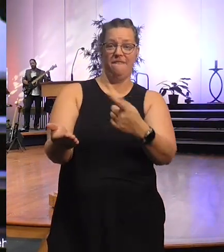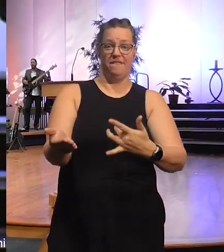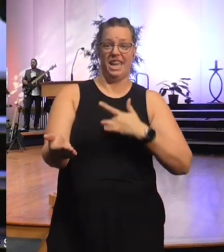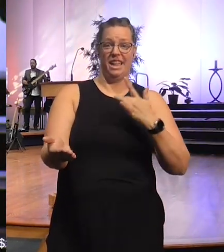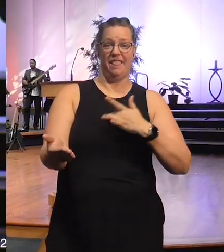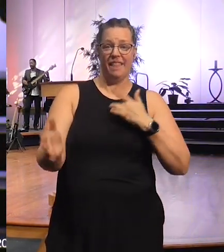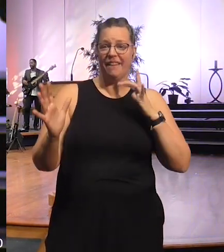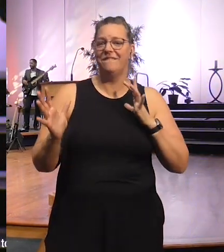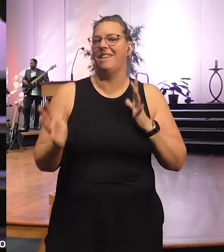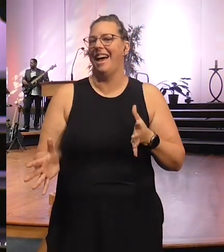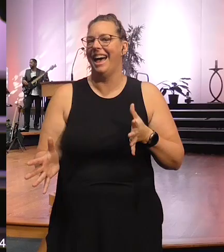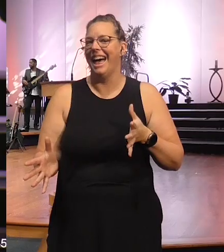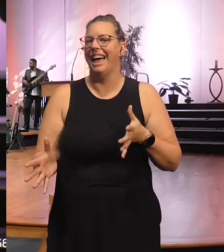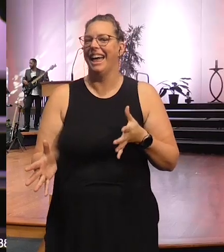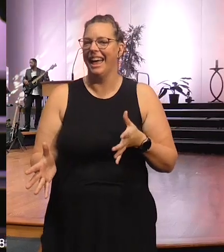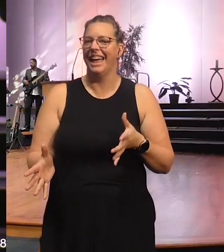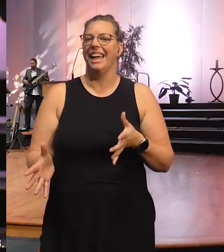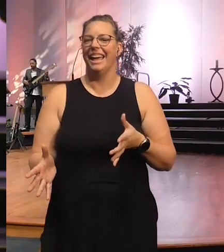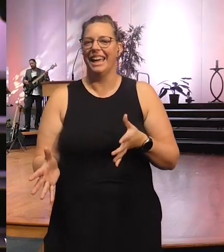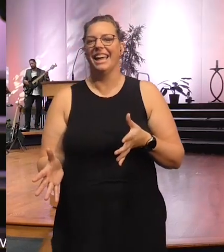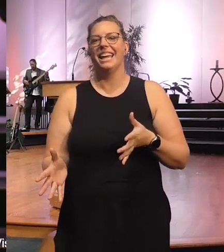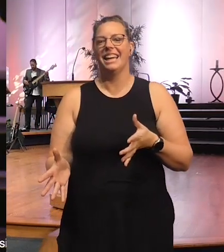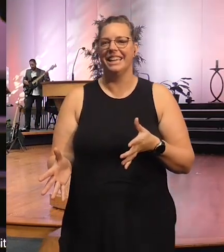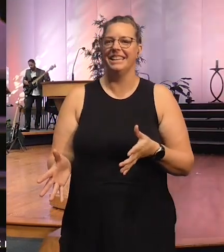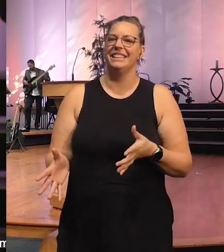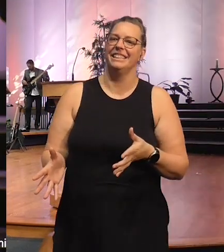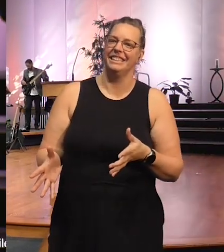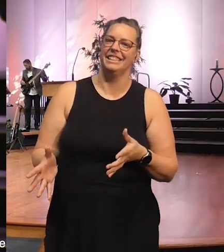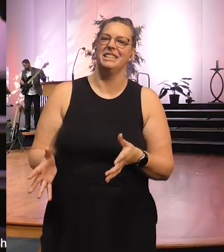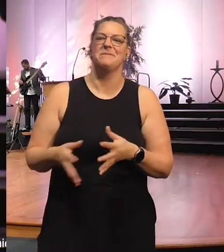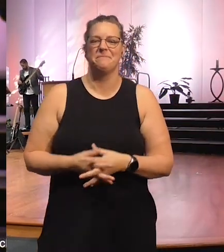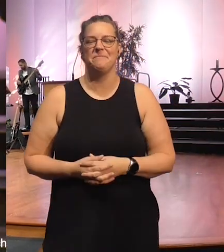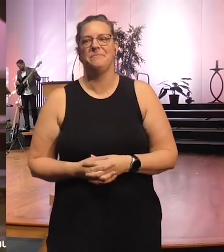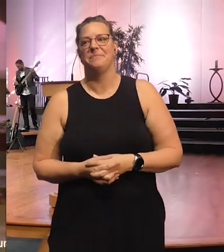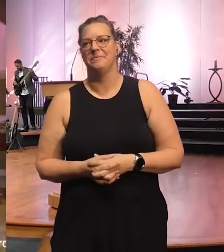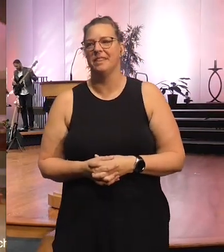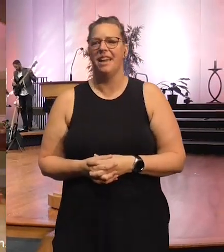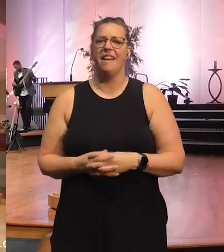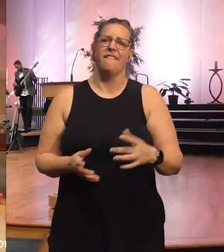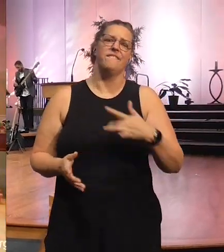feeling feeling